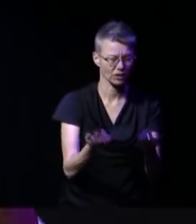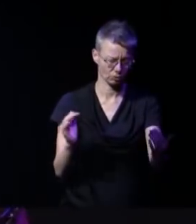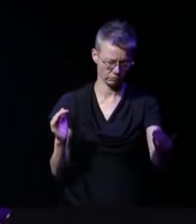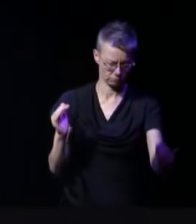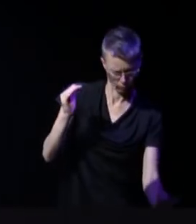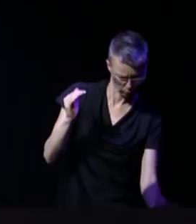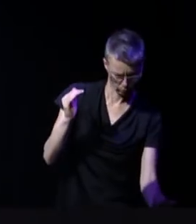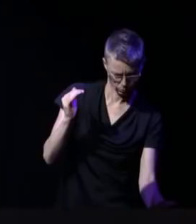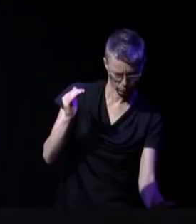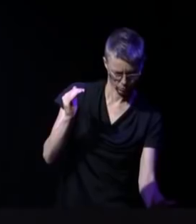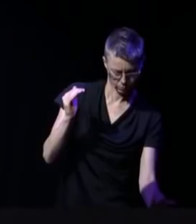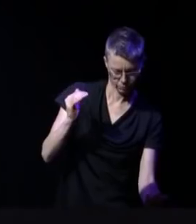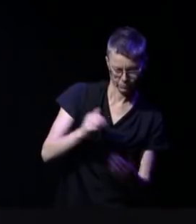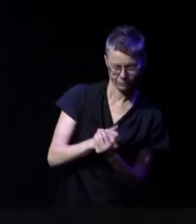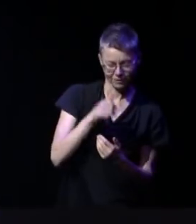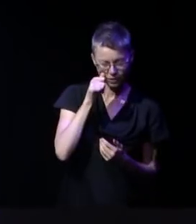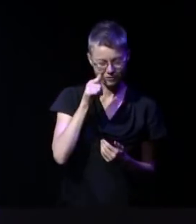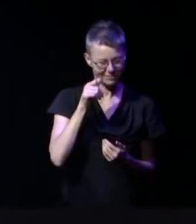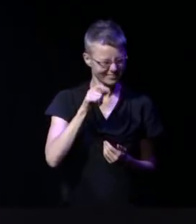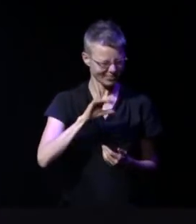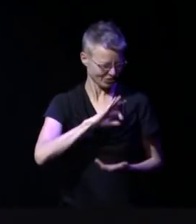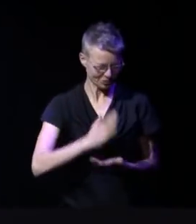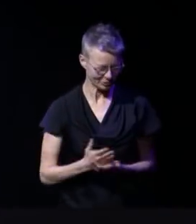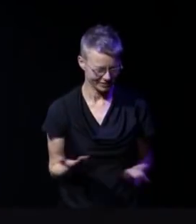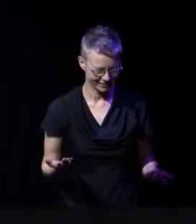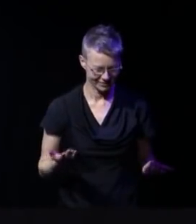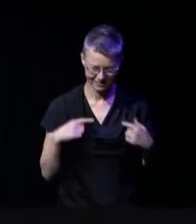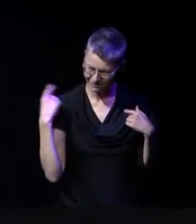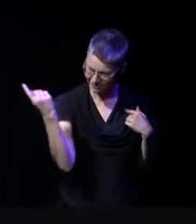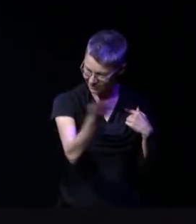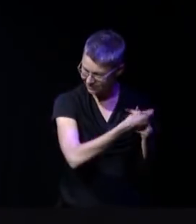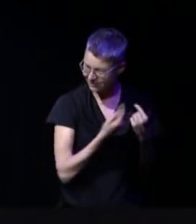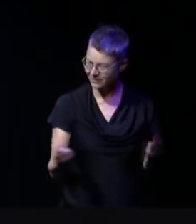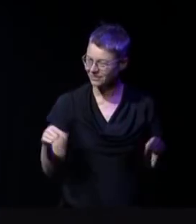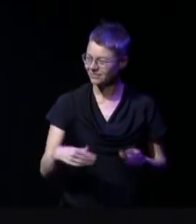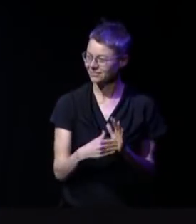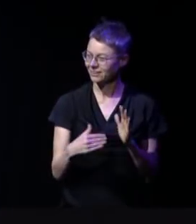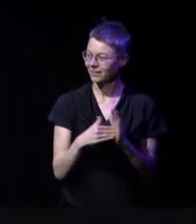And in fact we know for sure that that's not true and we're actually all here today together to learn